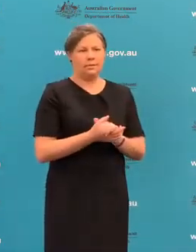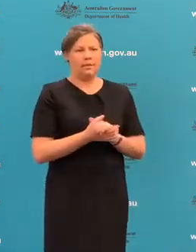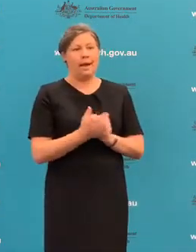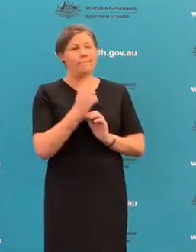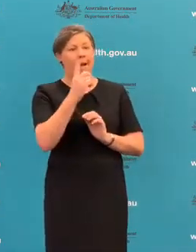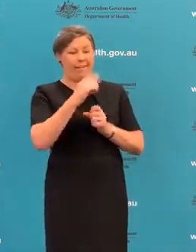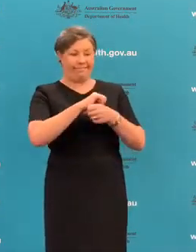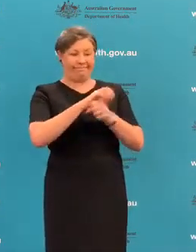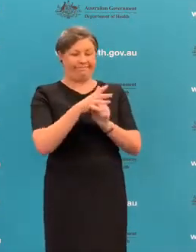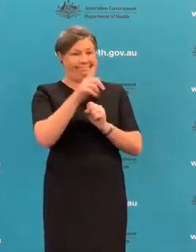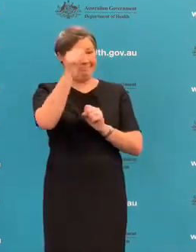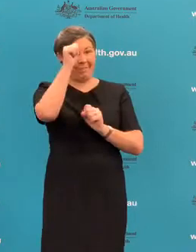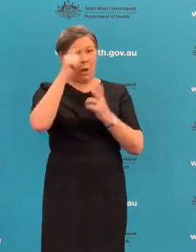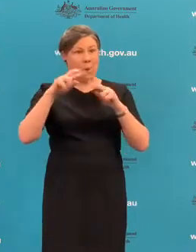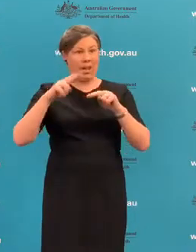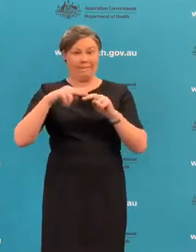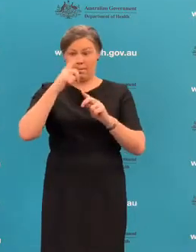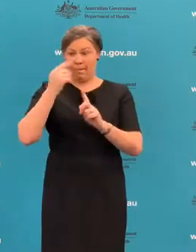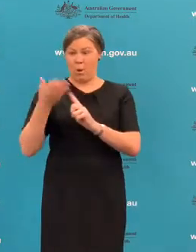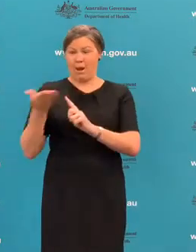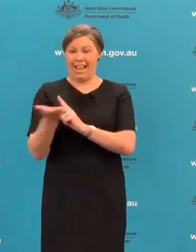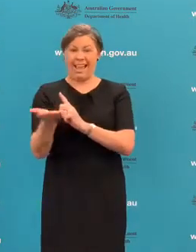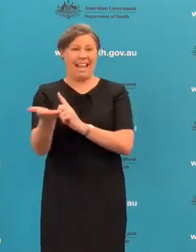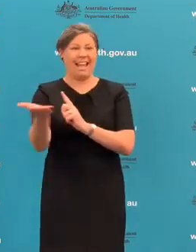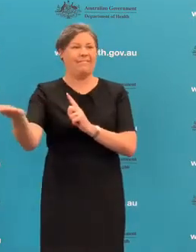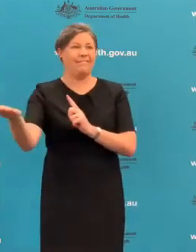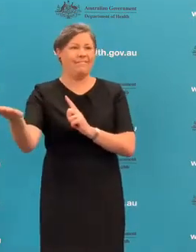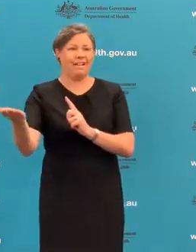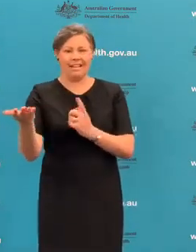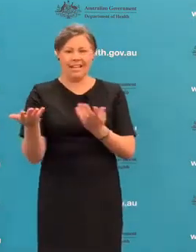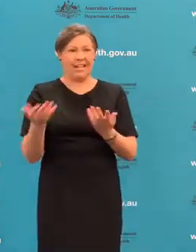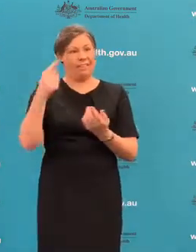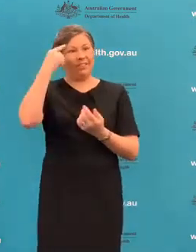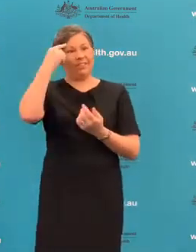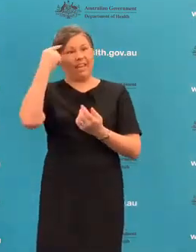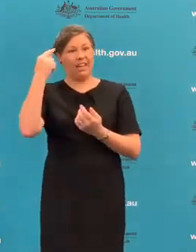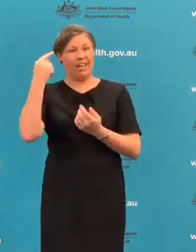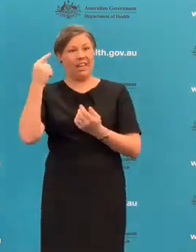of community transmission, you do get deaths occurring and the deaths of